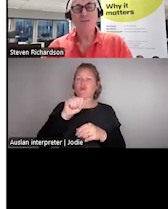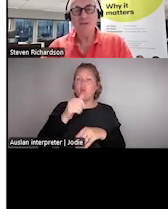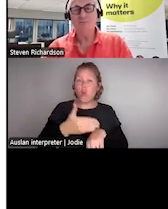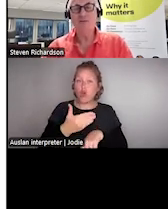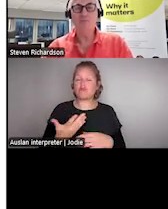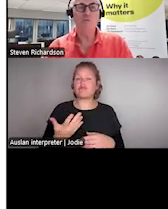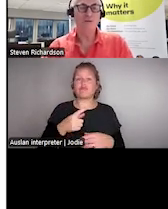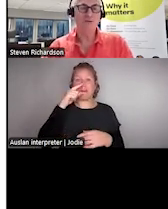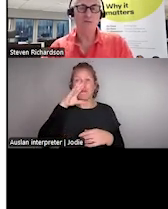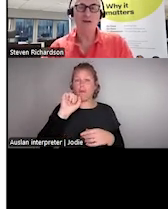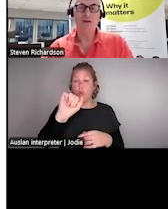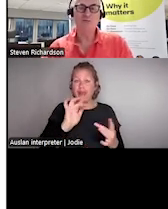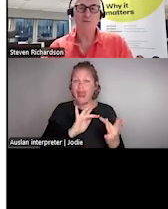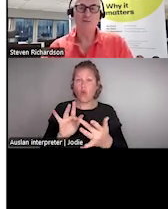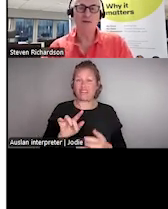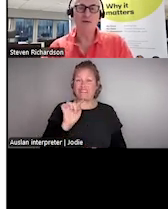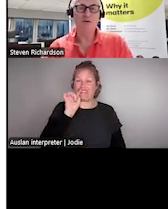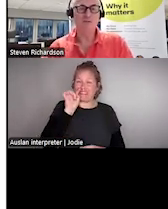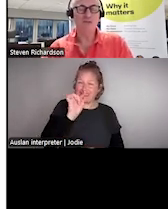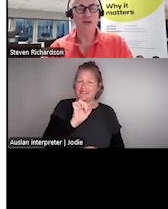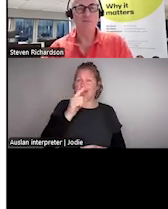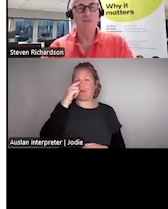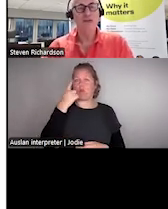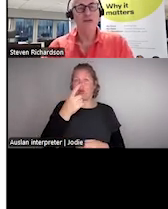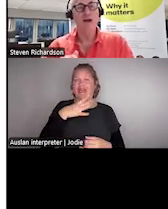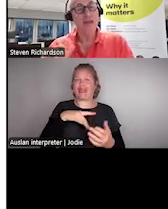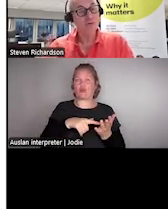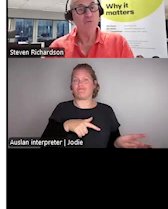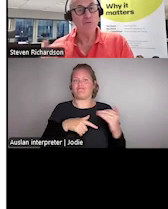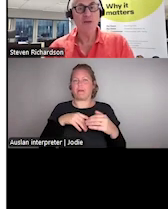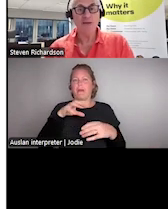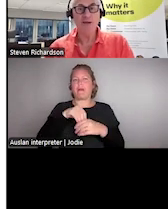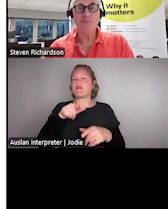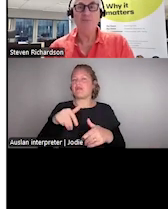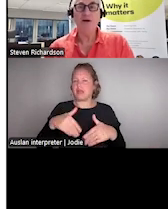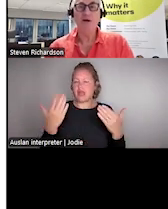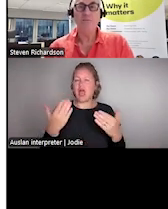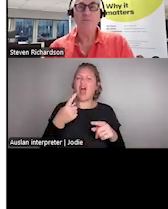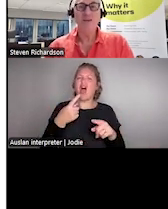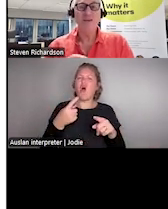they are the people you need to engage with on the day. And also in the lead up.